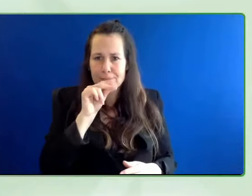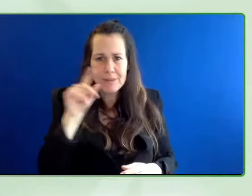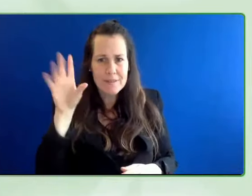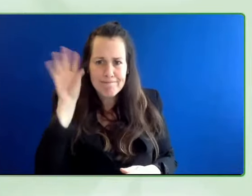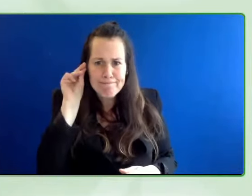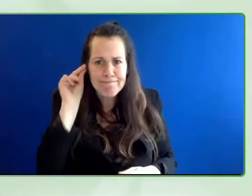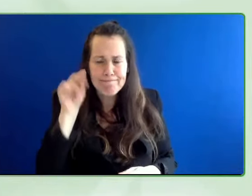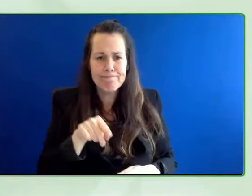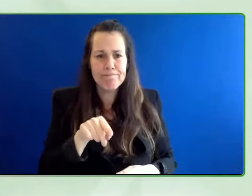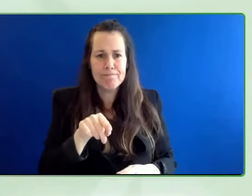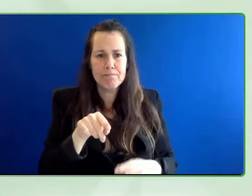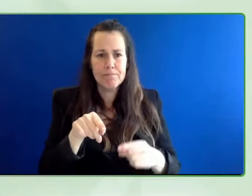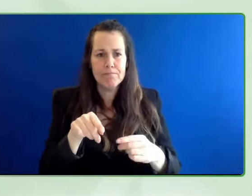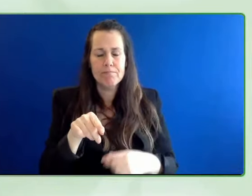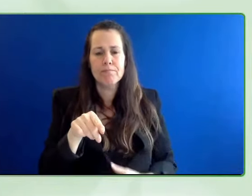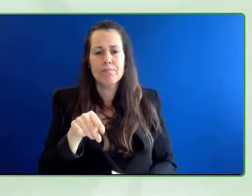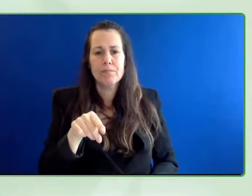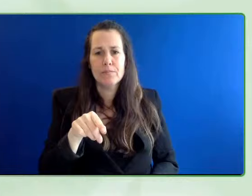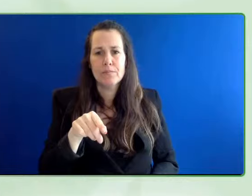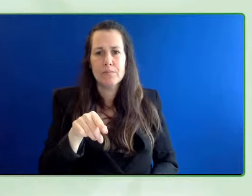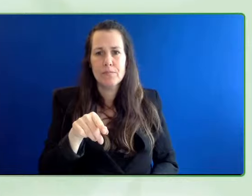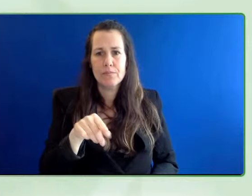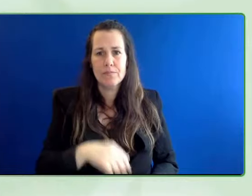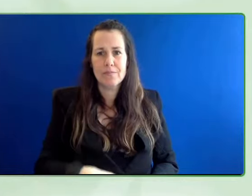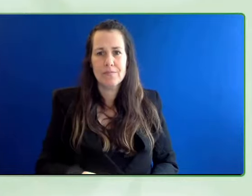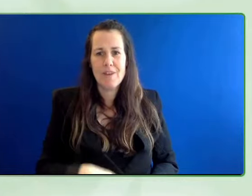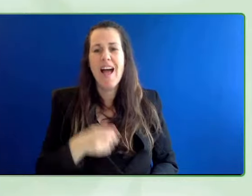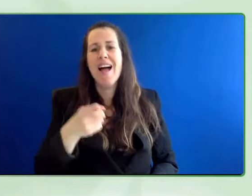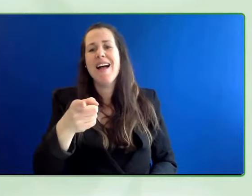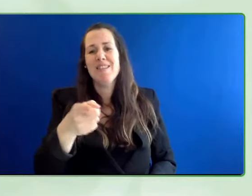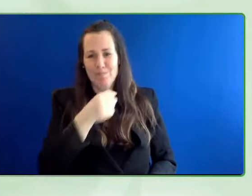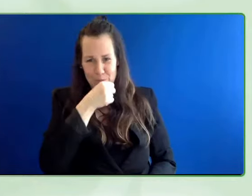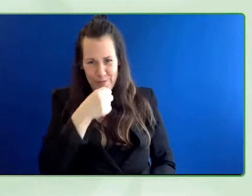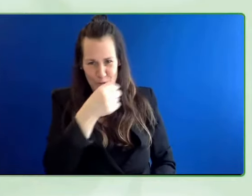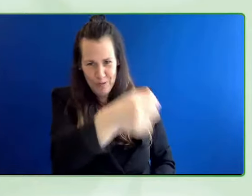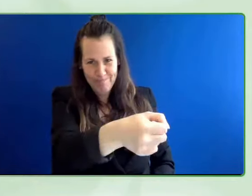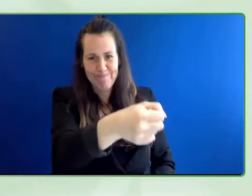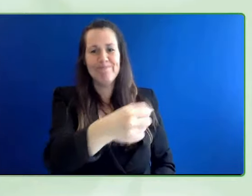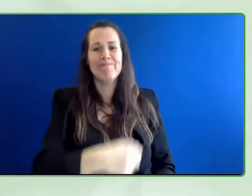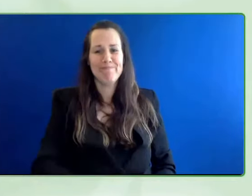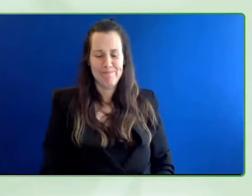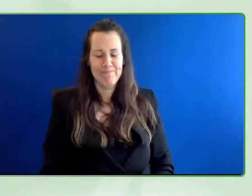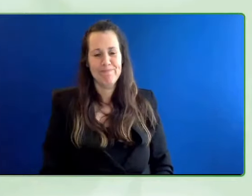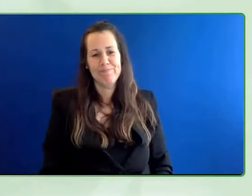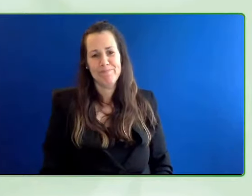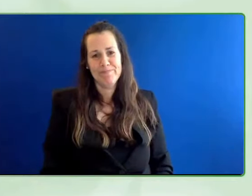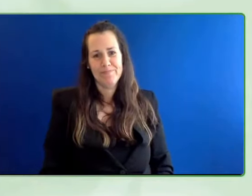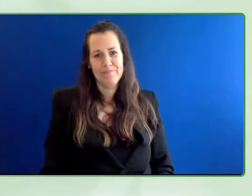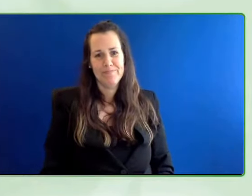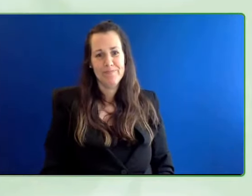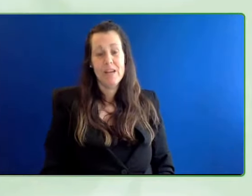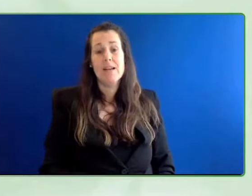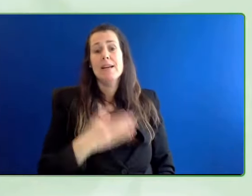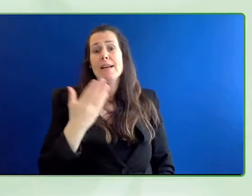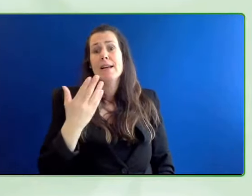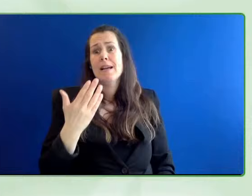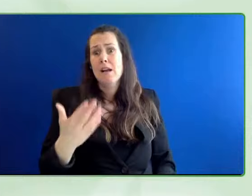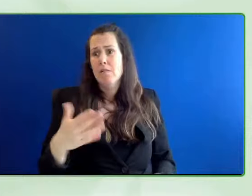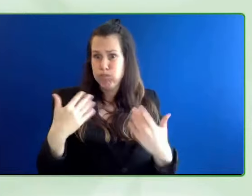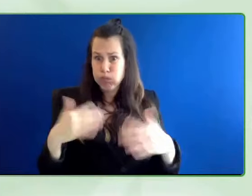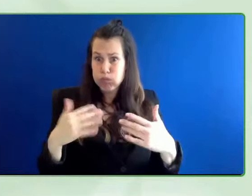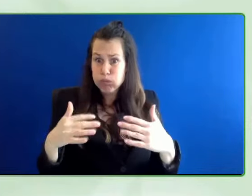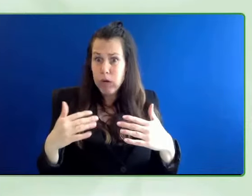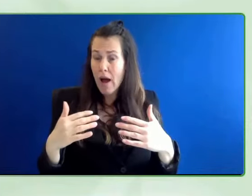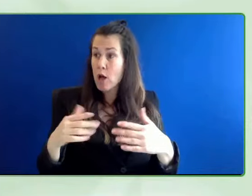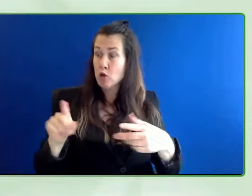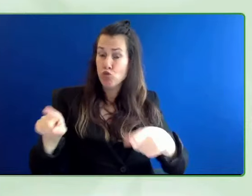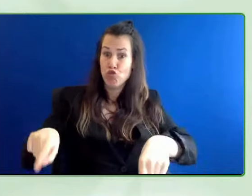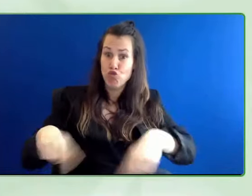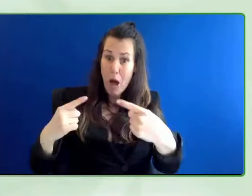the main challenges we face, one is that in our country many people are not